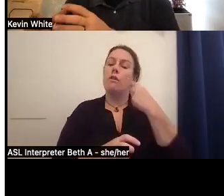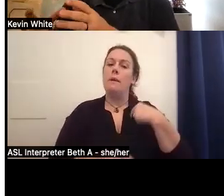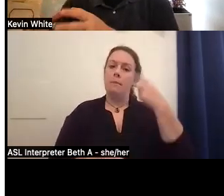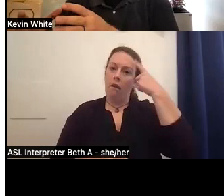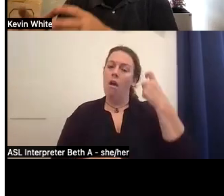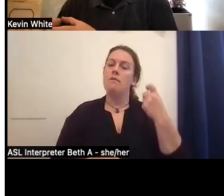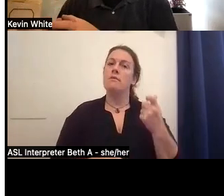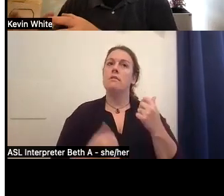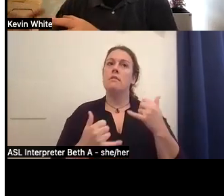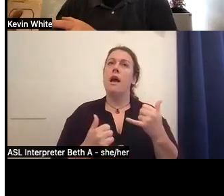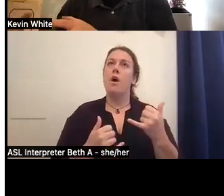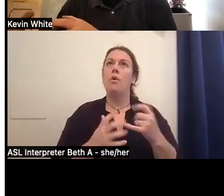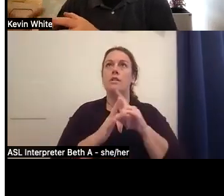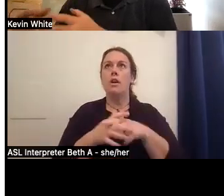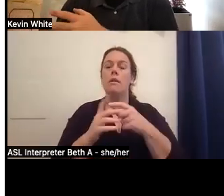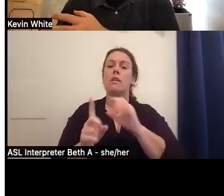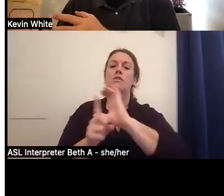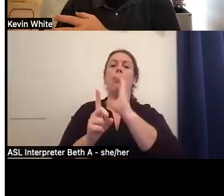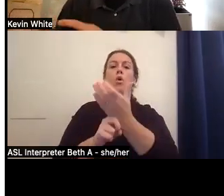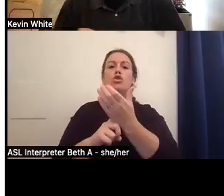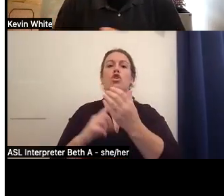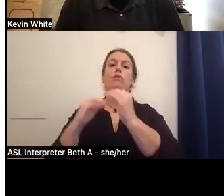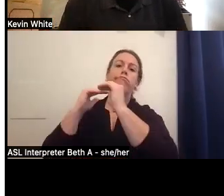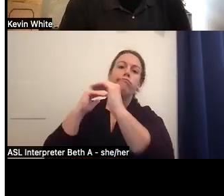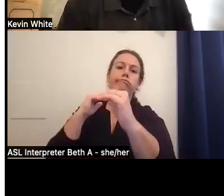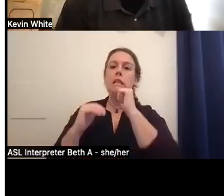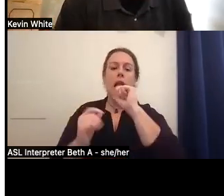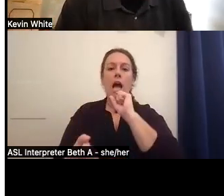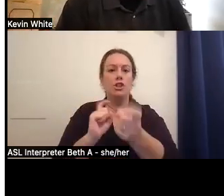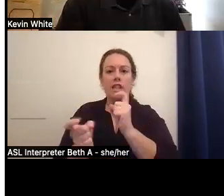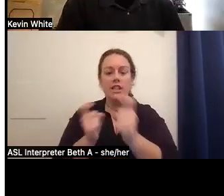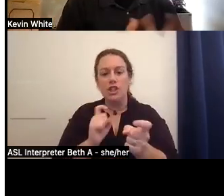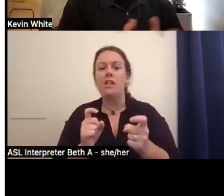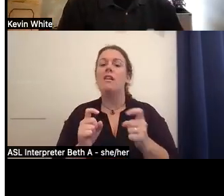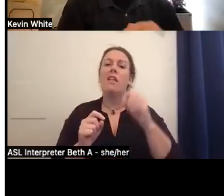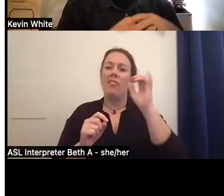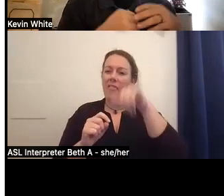cultures are static and unchanging when, in fact, we know that's not the case. But Fenton,